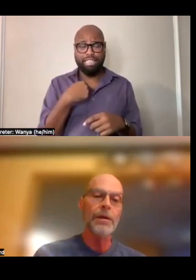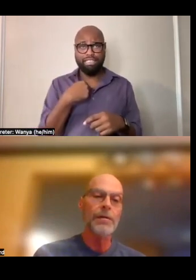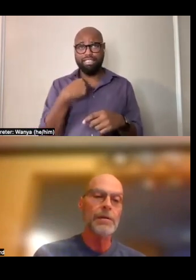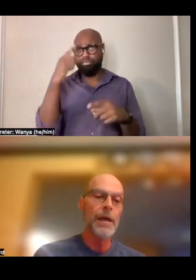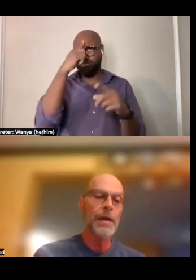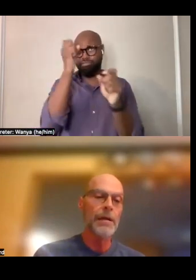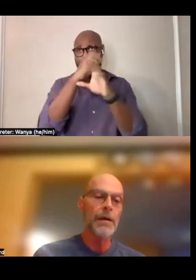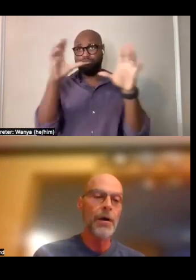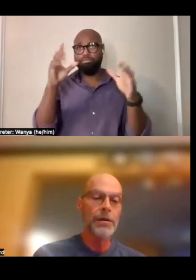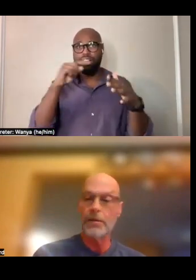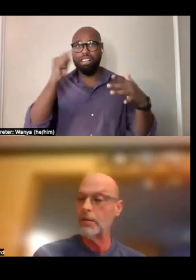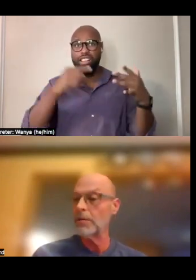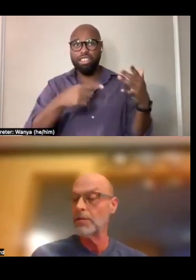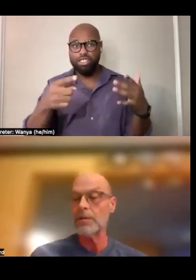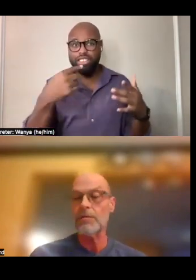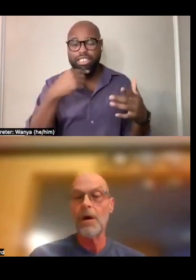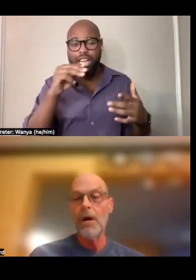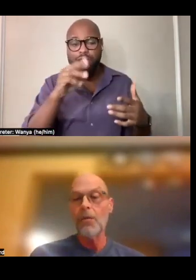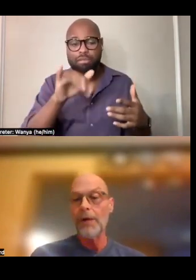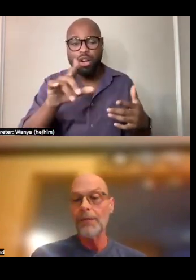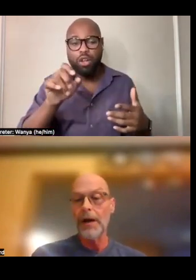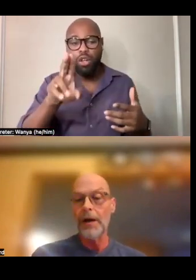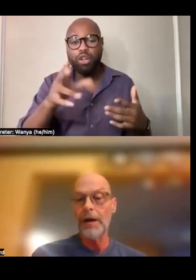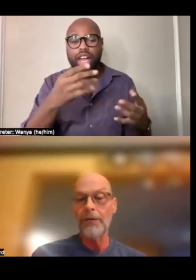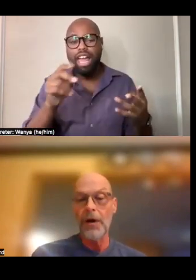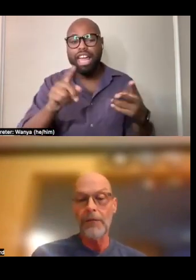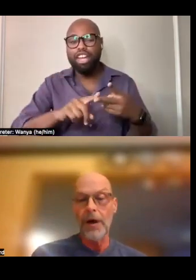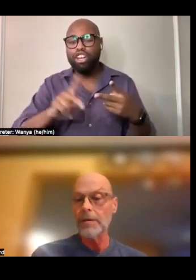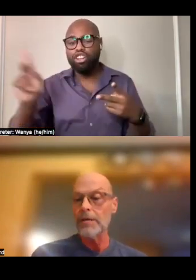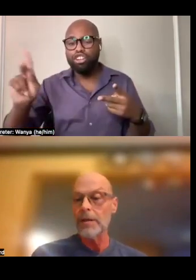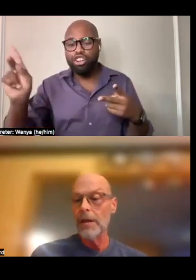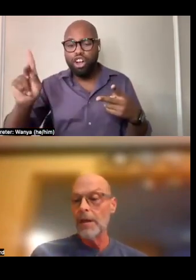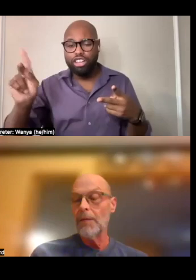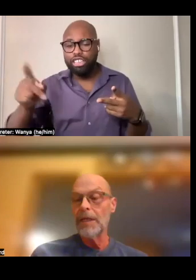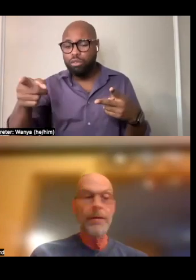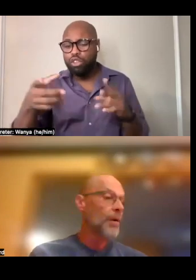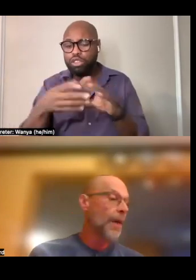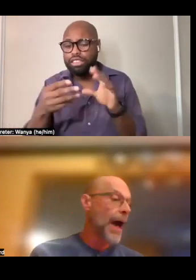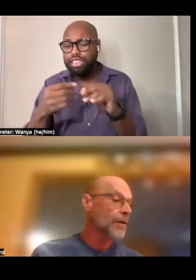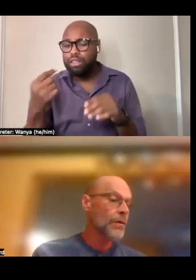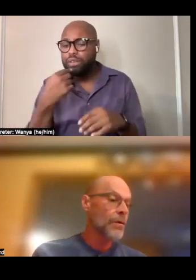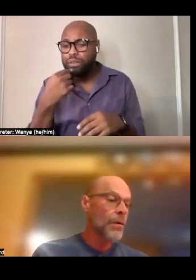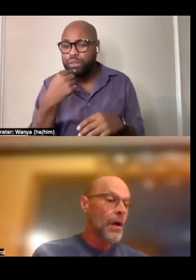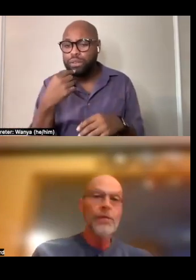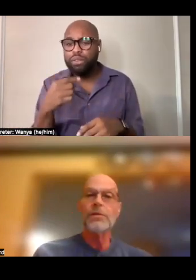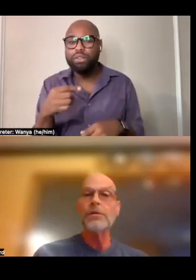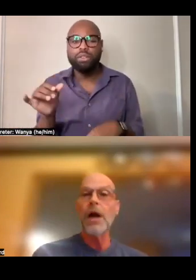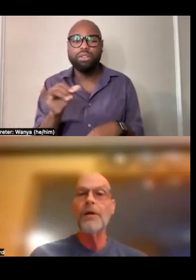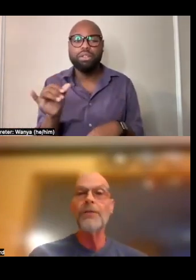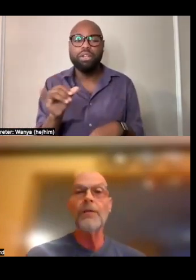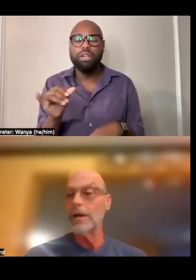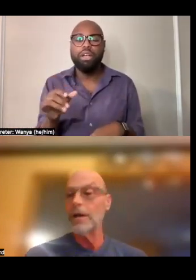that you're saying and Kartik too is just right there in front of us. And we keep coming back to, there's just not enough of it.